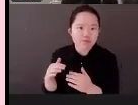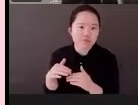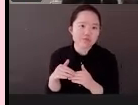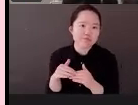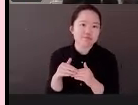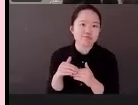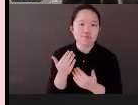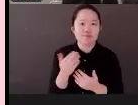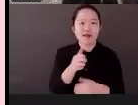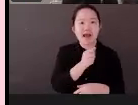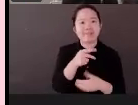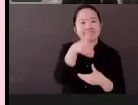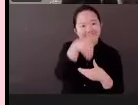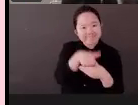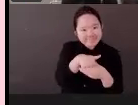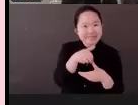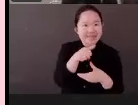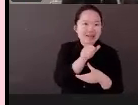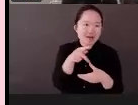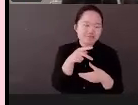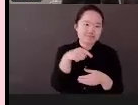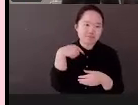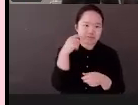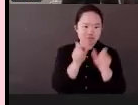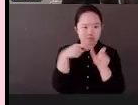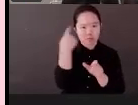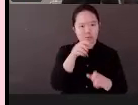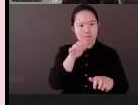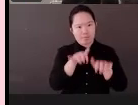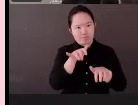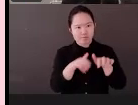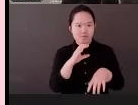We really need to go on.